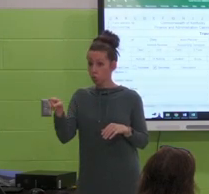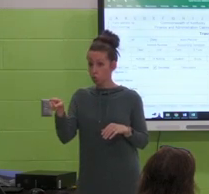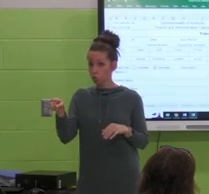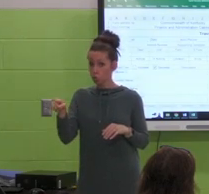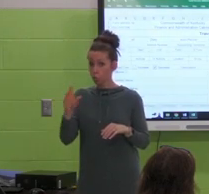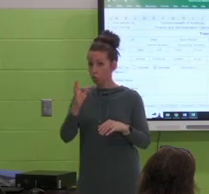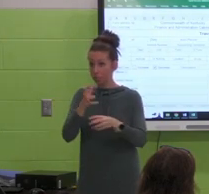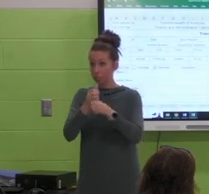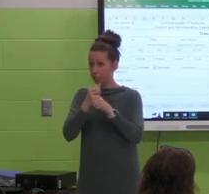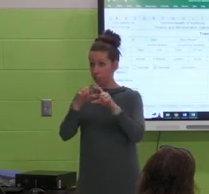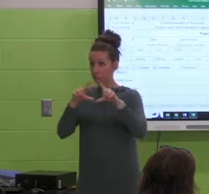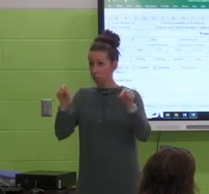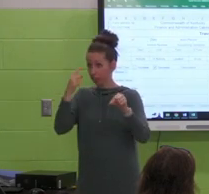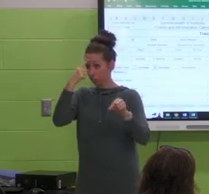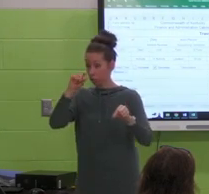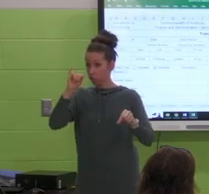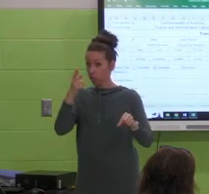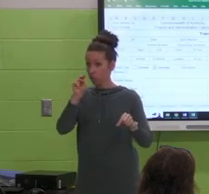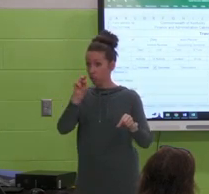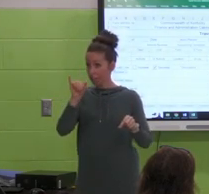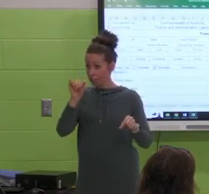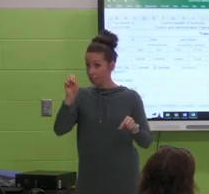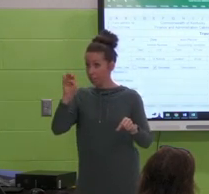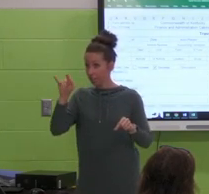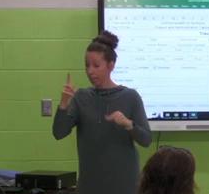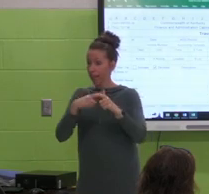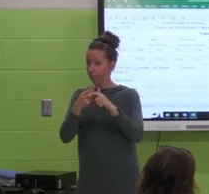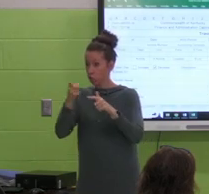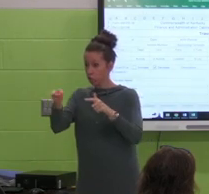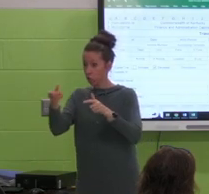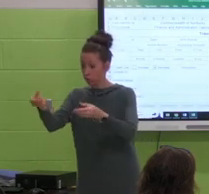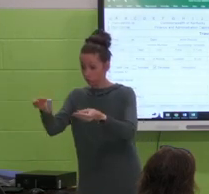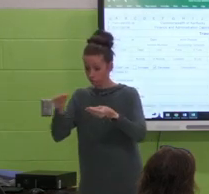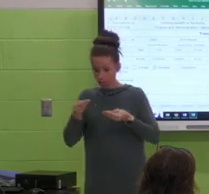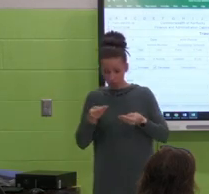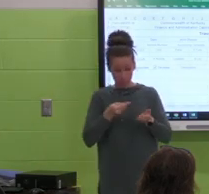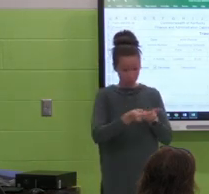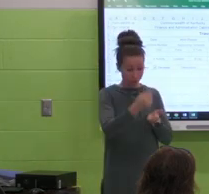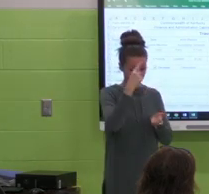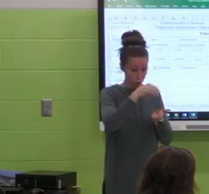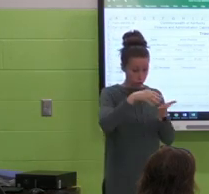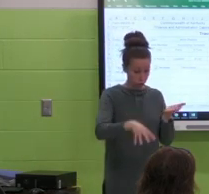Smith and then you're going to turn around and buy something for Johnny Smith it needs to come to